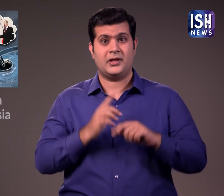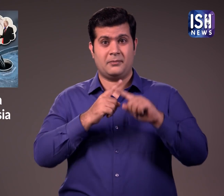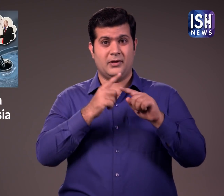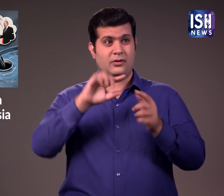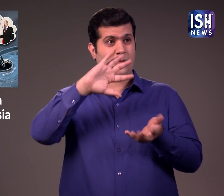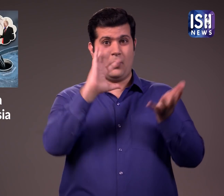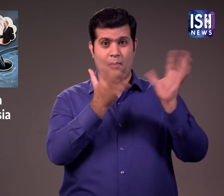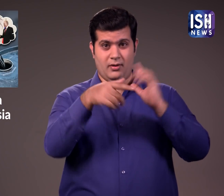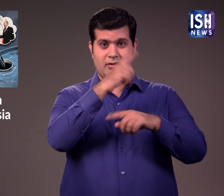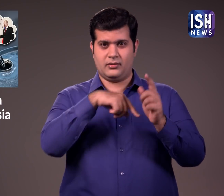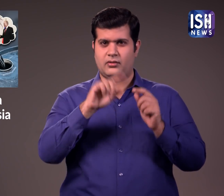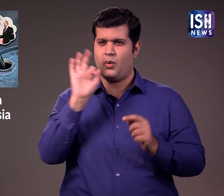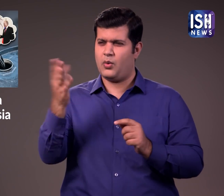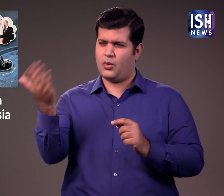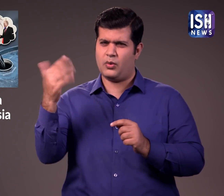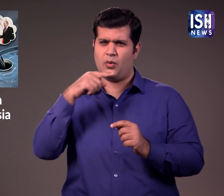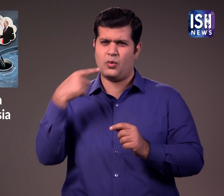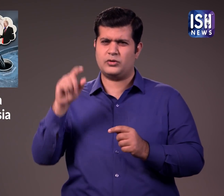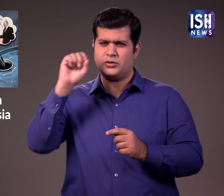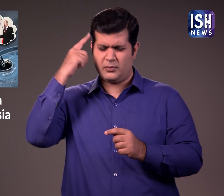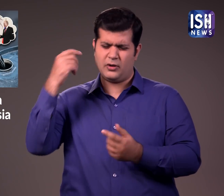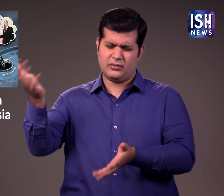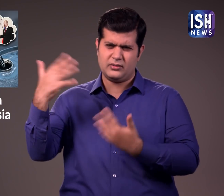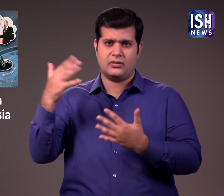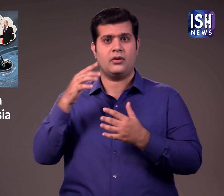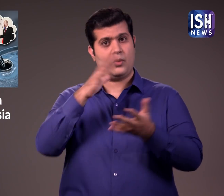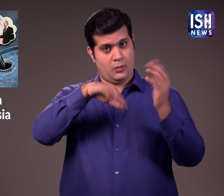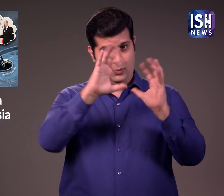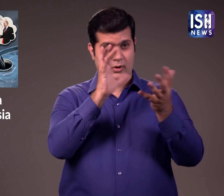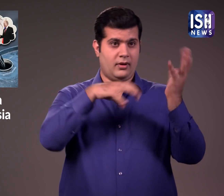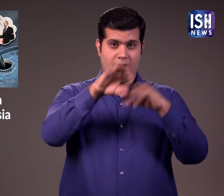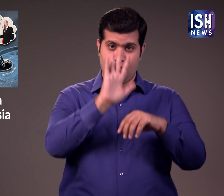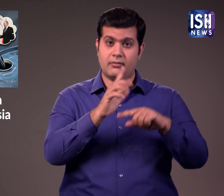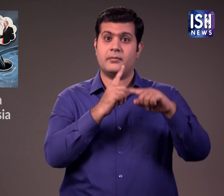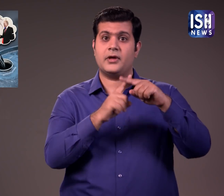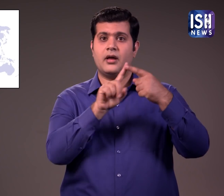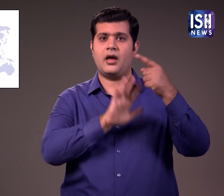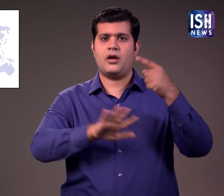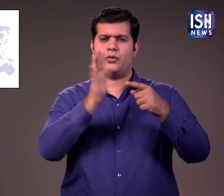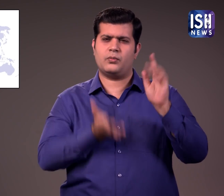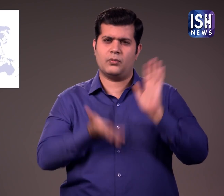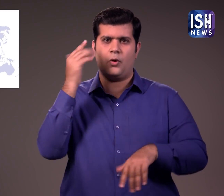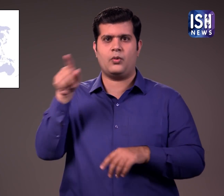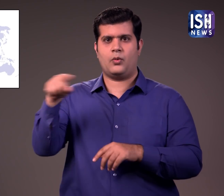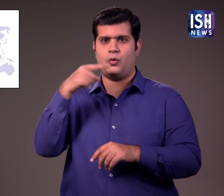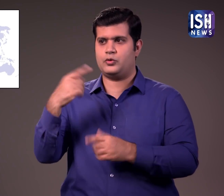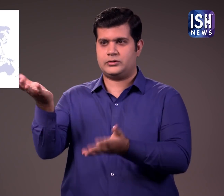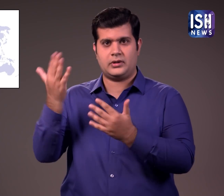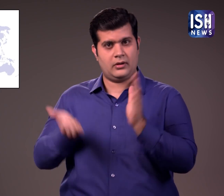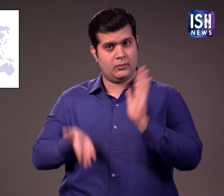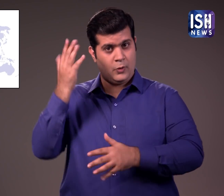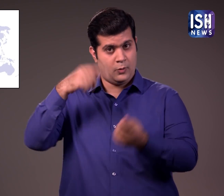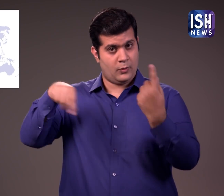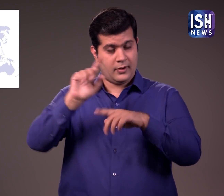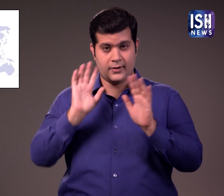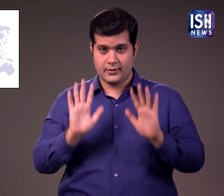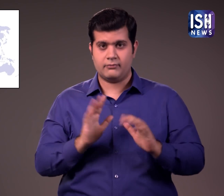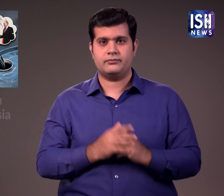Many countries, including European nations, remain heavily dependent on fuel from Russia.